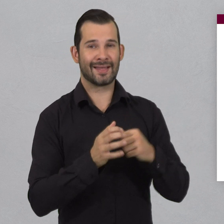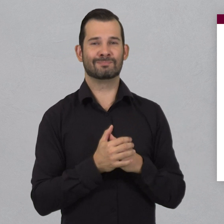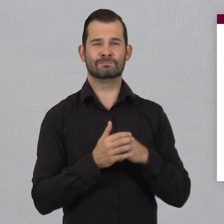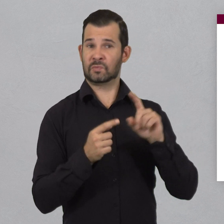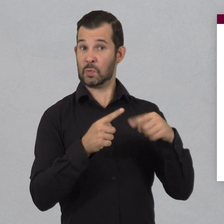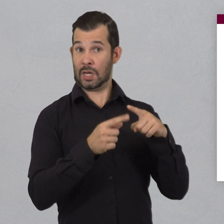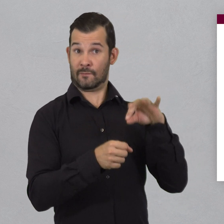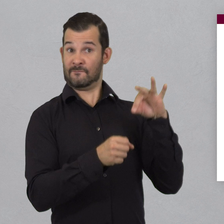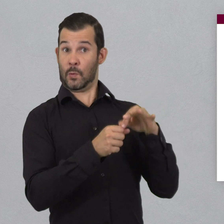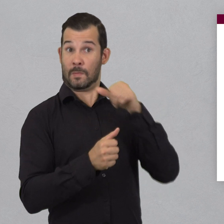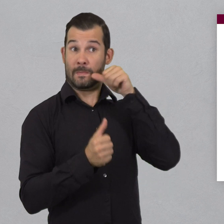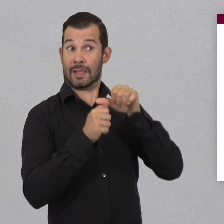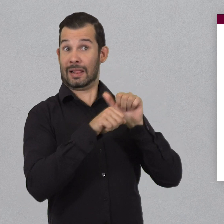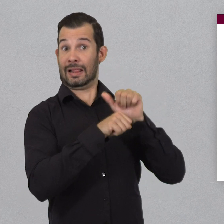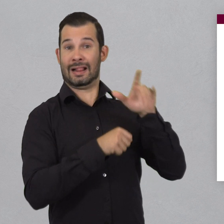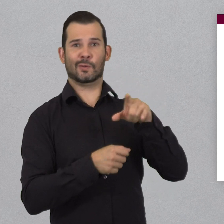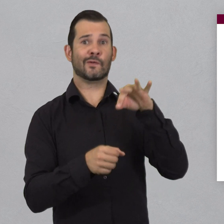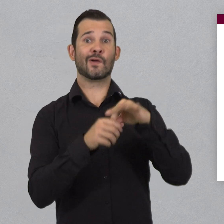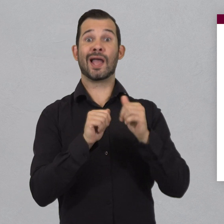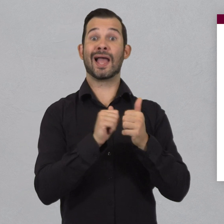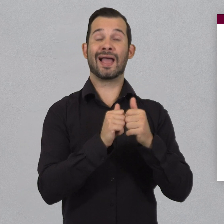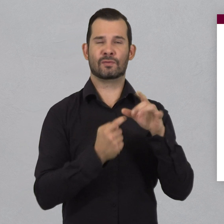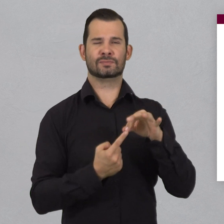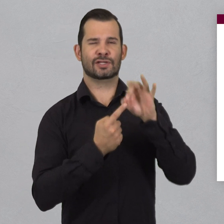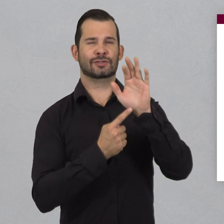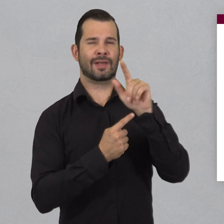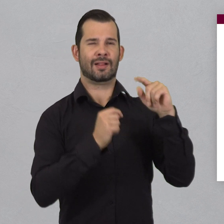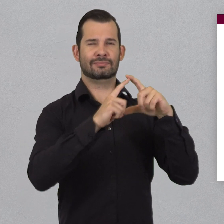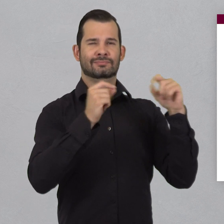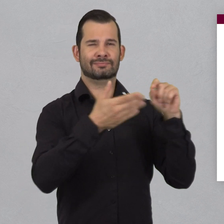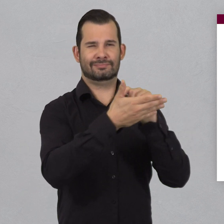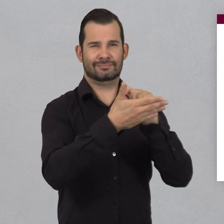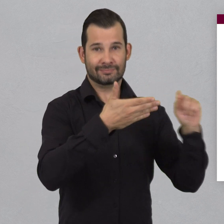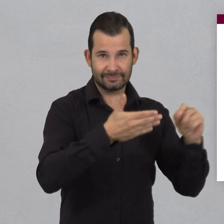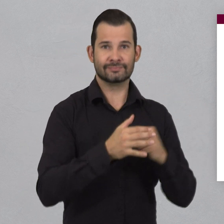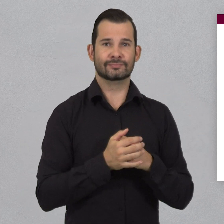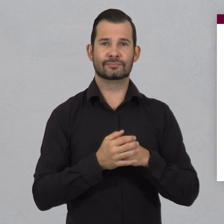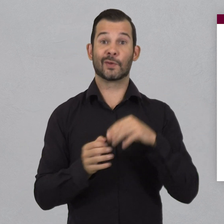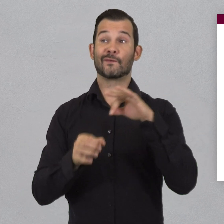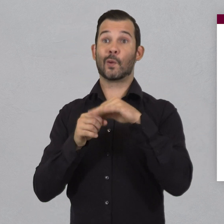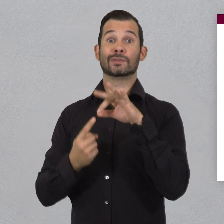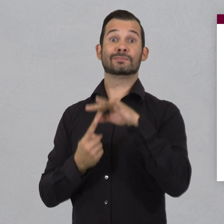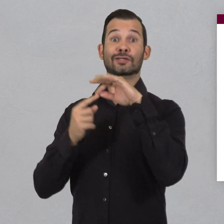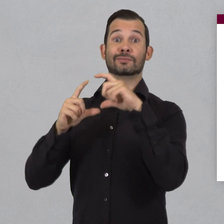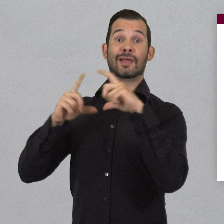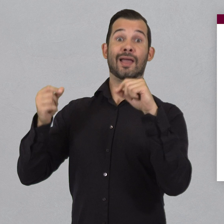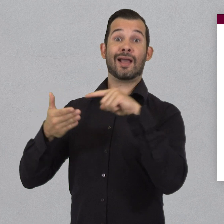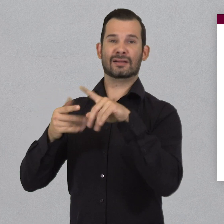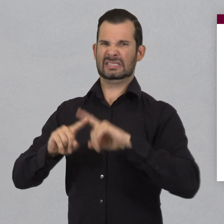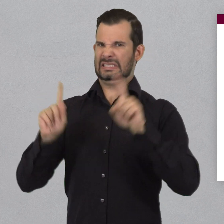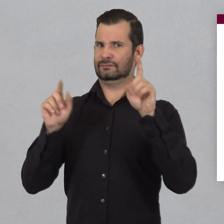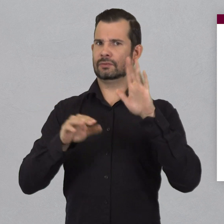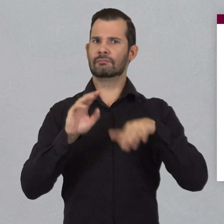When you vote by mail, you vote by special ballot. Voting by special ballot is different than voting